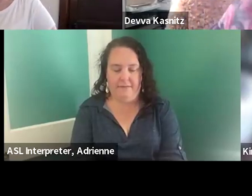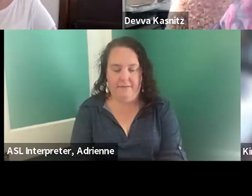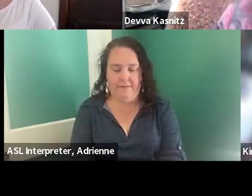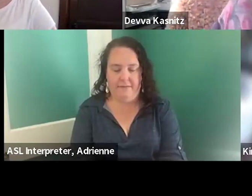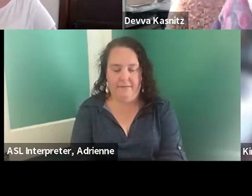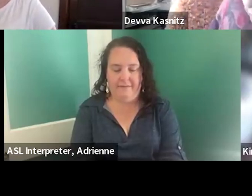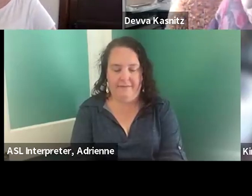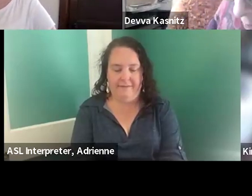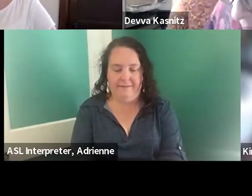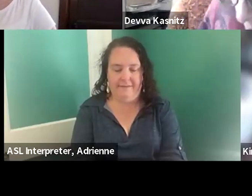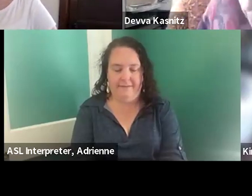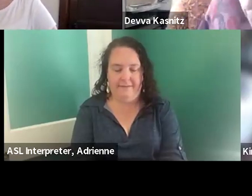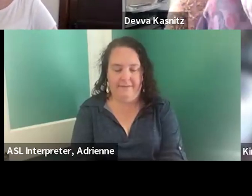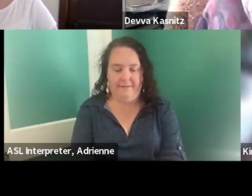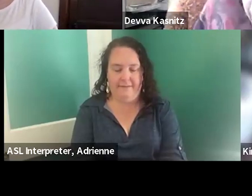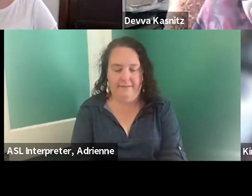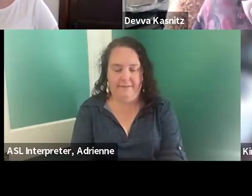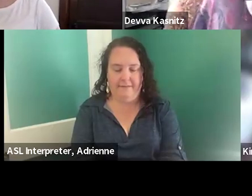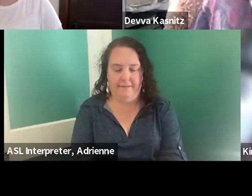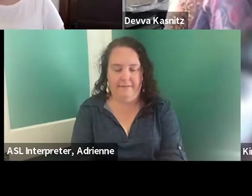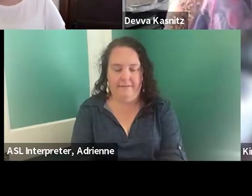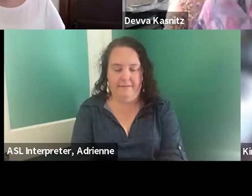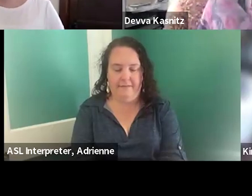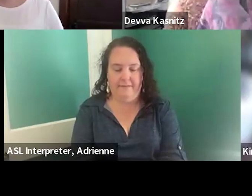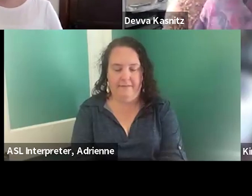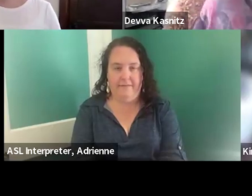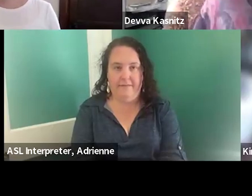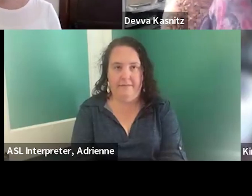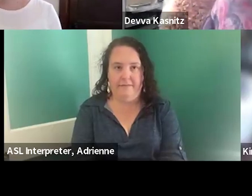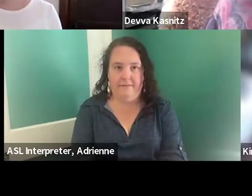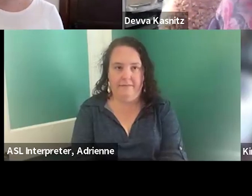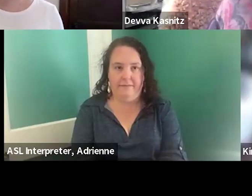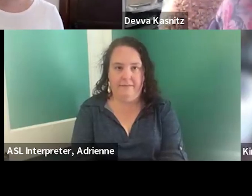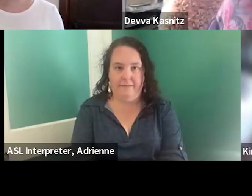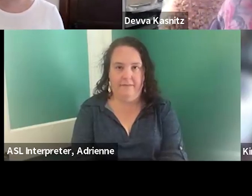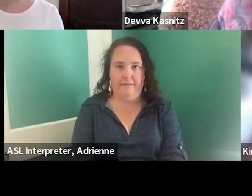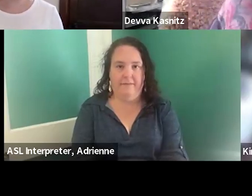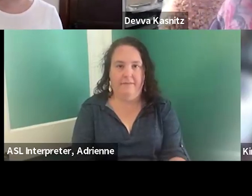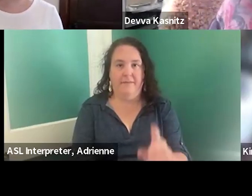Devva, you're off mute. Do you want to go first? Yeah.